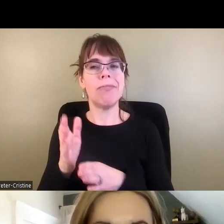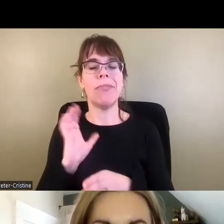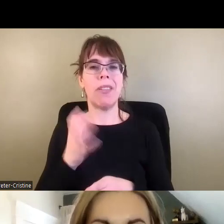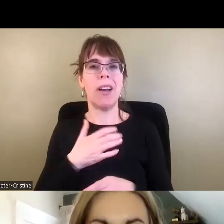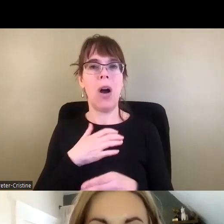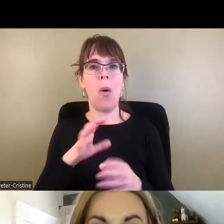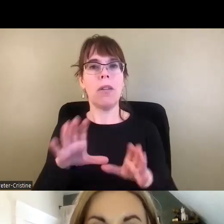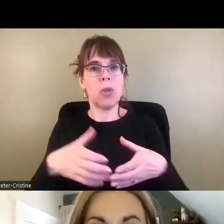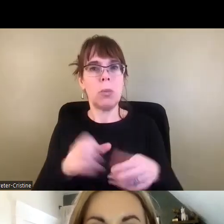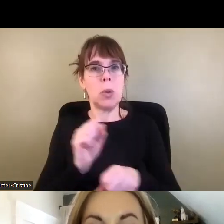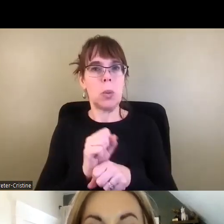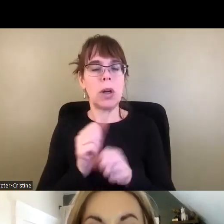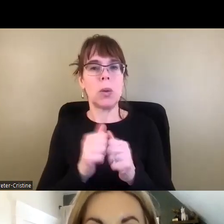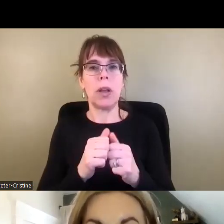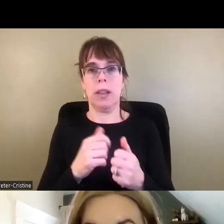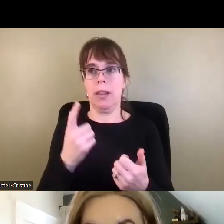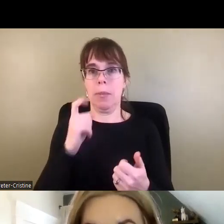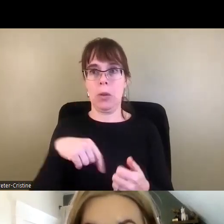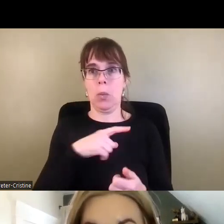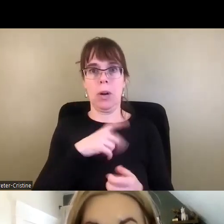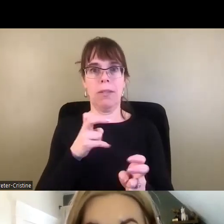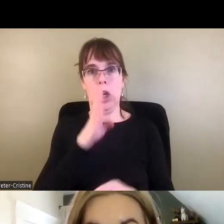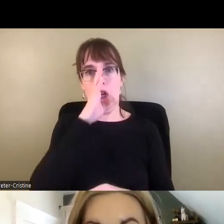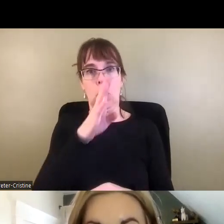Because we are sort of the direct service arm of Cobalt,